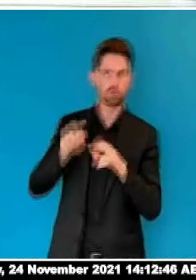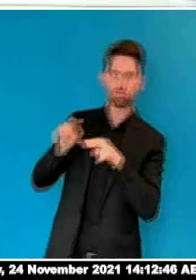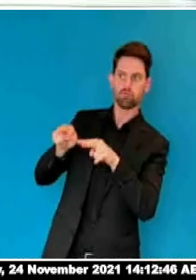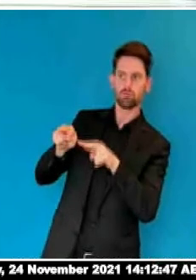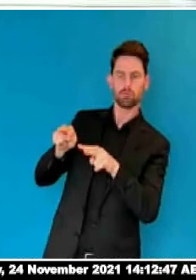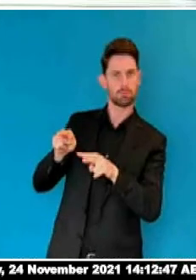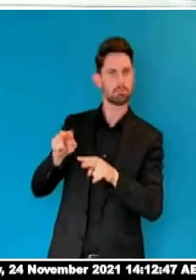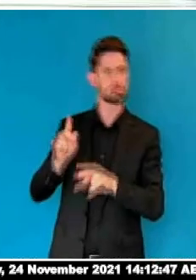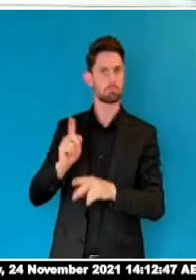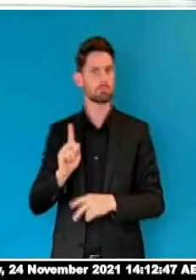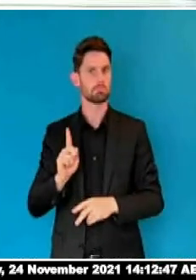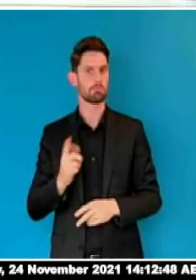Comcare as part of the Collaborative Partnership?